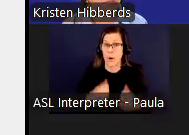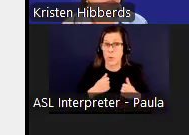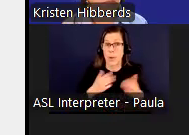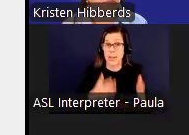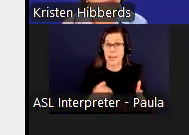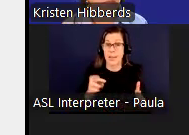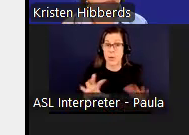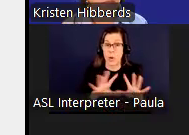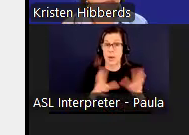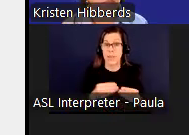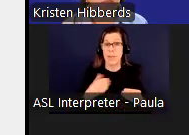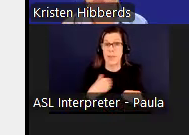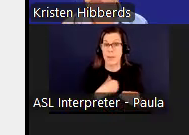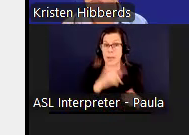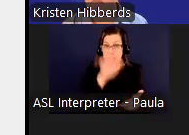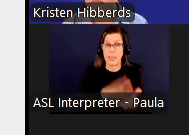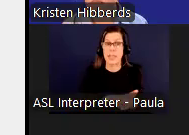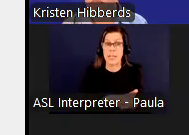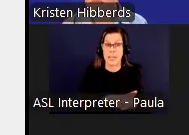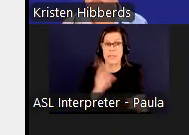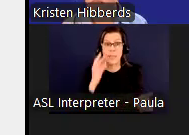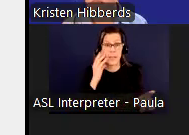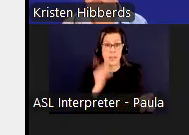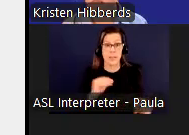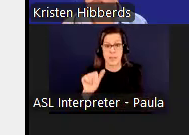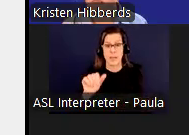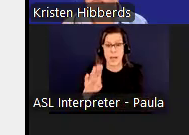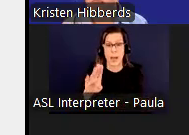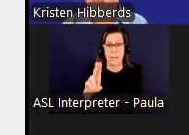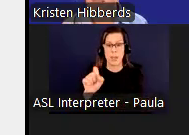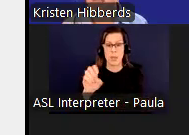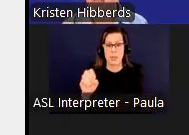believe they've been abused to hear, Nope, that did not occur after ADHS